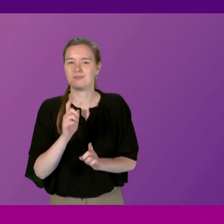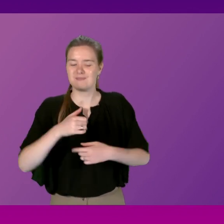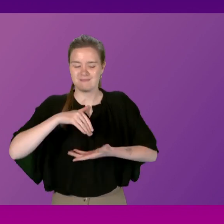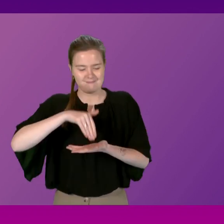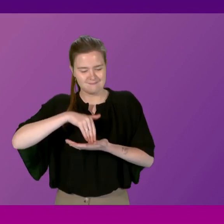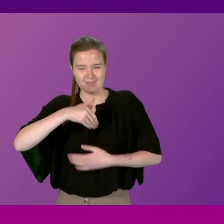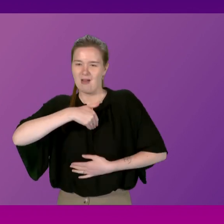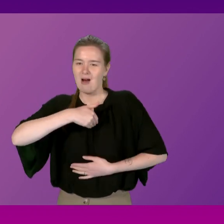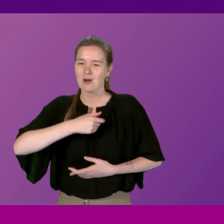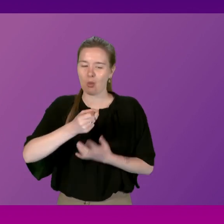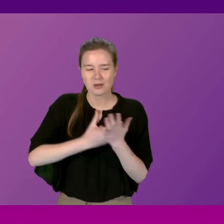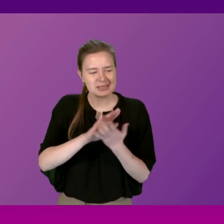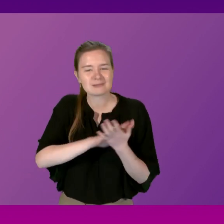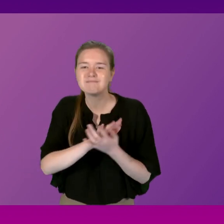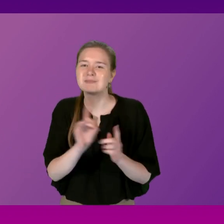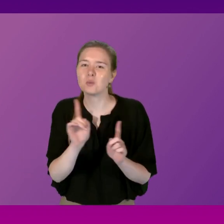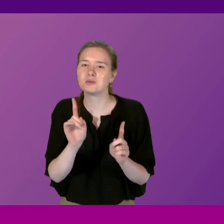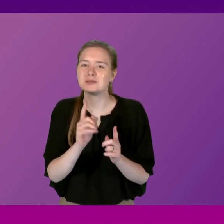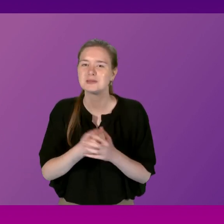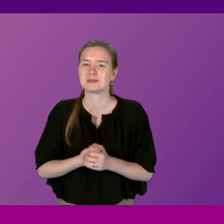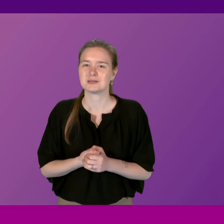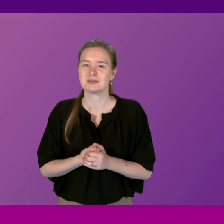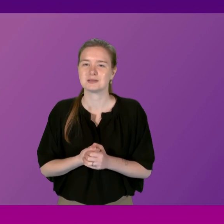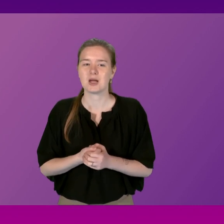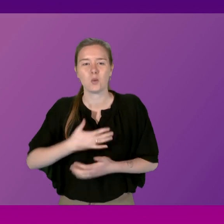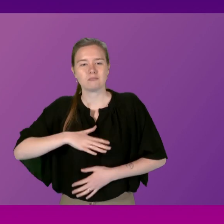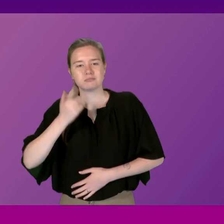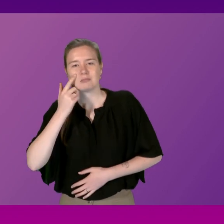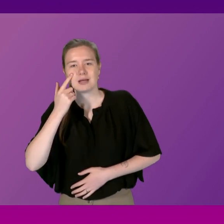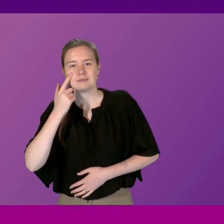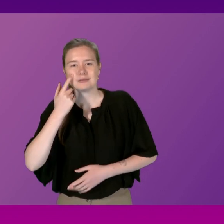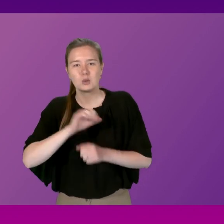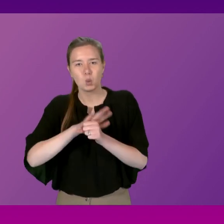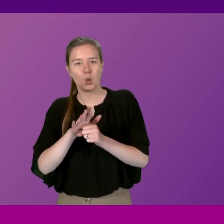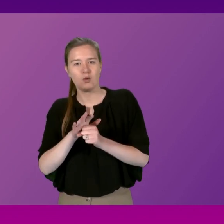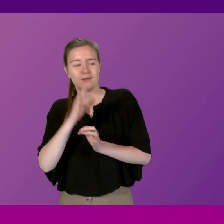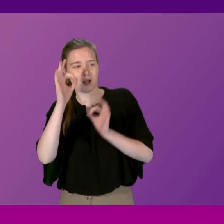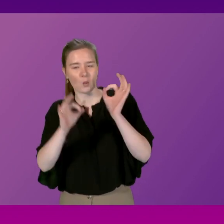I want to look at some of the evidence that the Covid inquiry has heard about times when